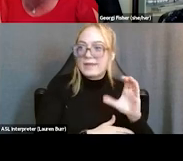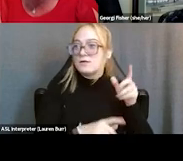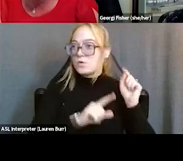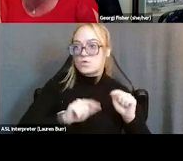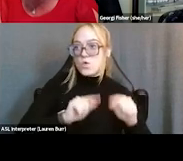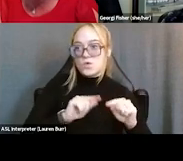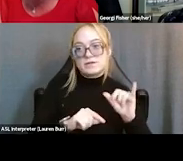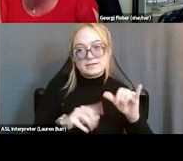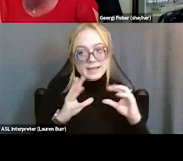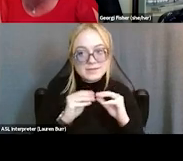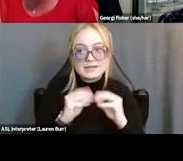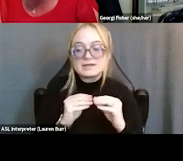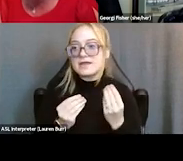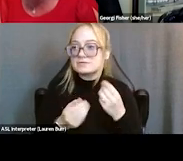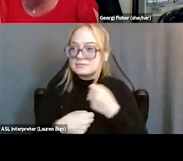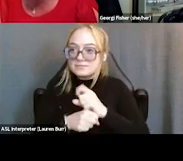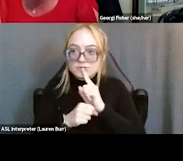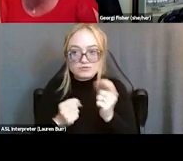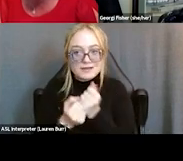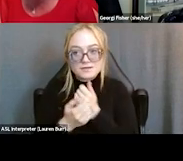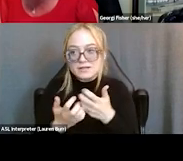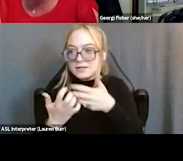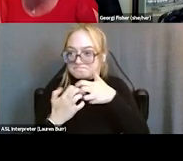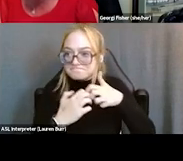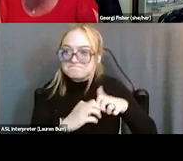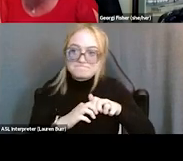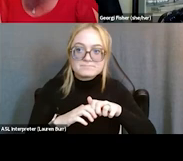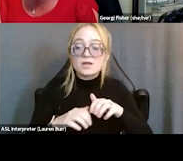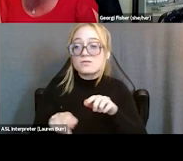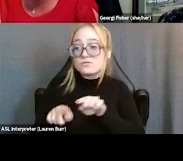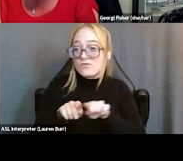or these are some of the issues that we're having. They also graciously answer questions about claims